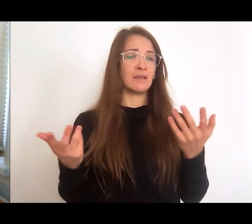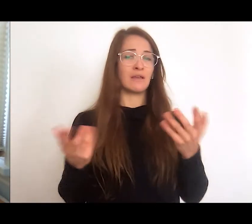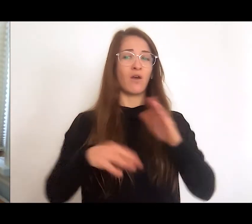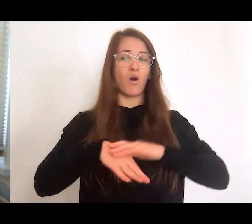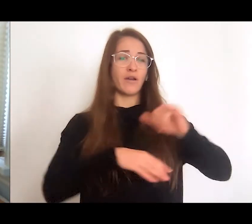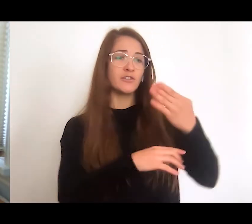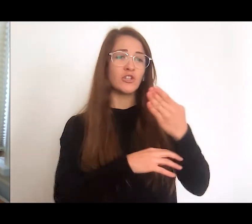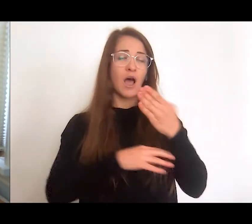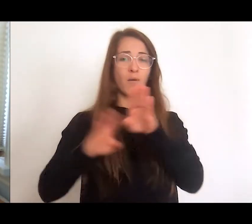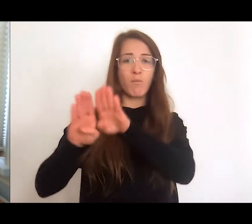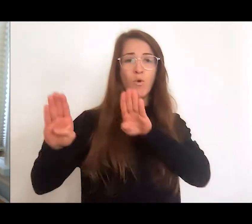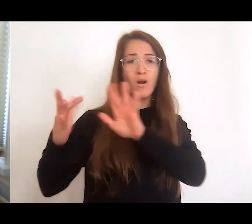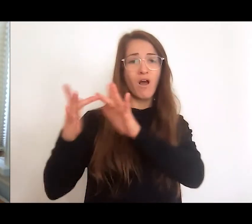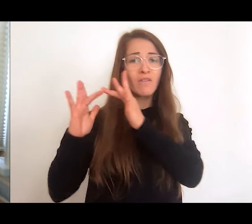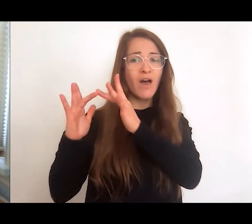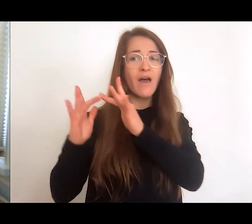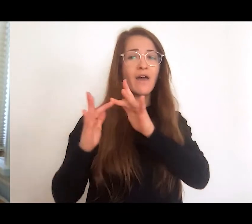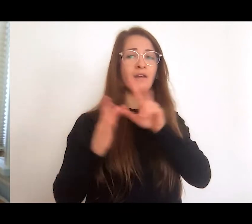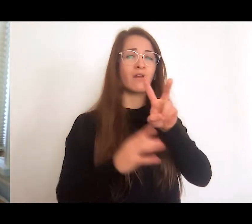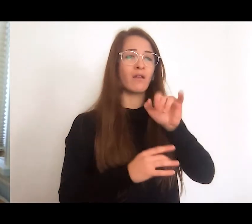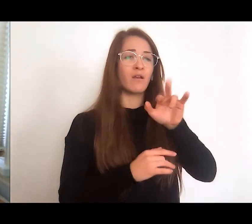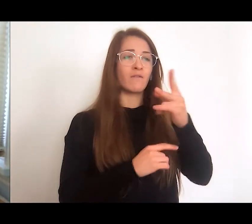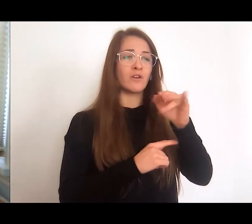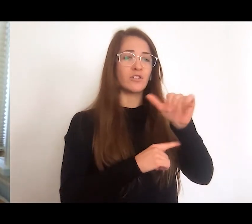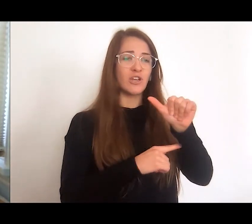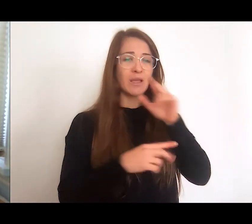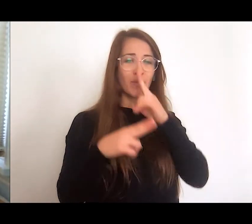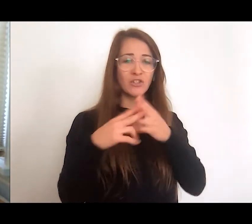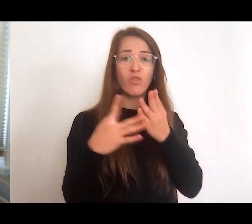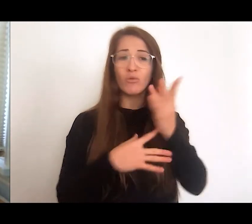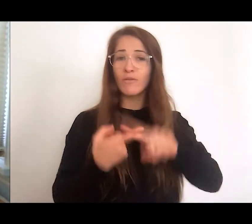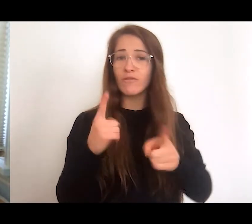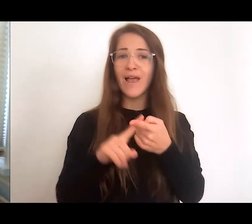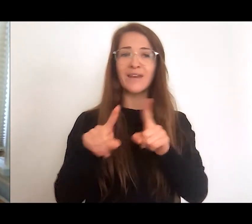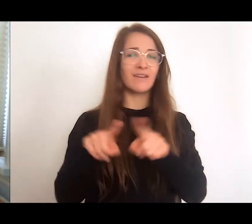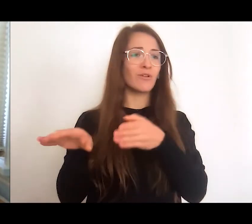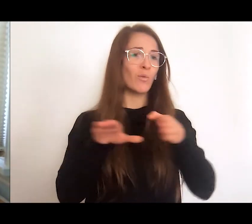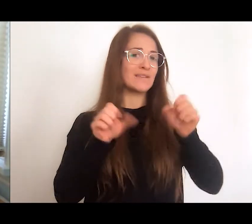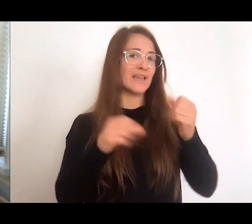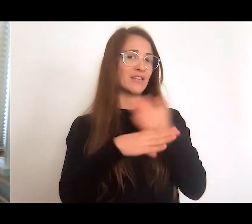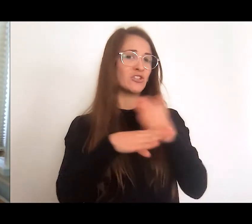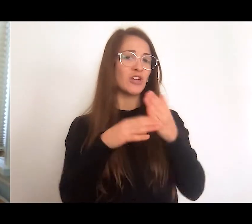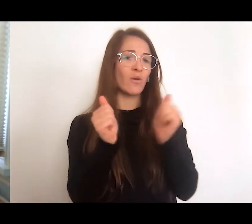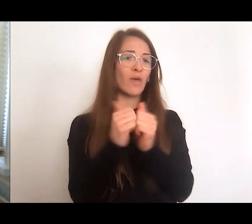OPPORTUNITY, WAS IT ON A JOB BOARD ONLINE, I THINK VIRGINIA YOU MENTIONED IT THROUGH THE FRIEND, JUST DIFFERENT WAYS TO